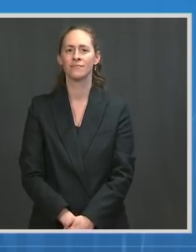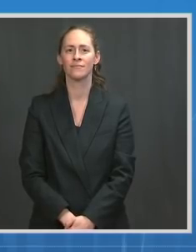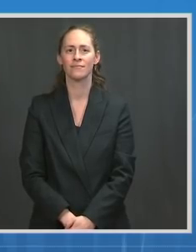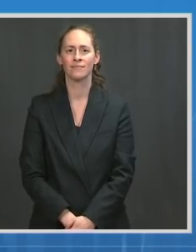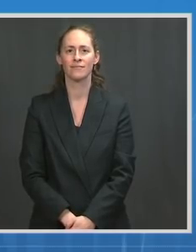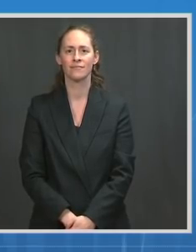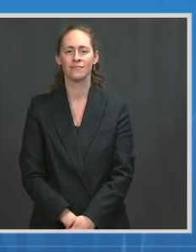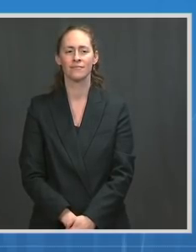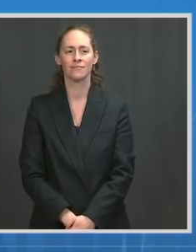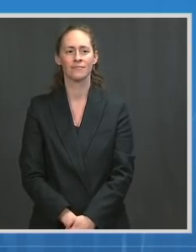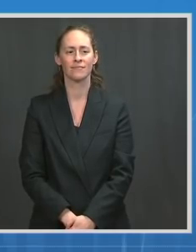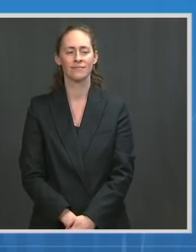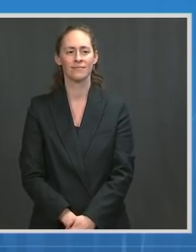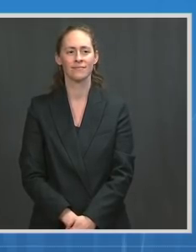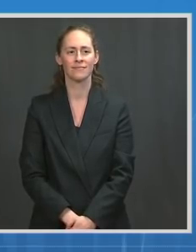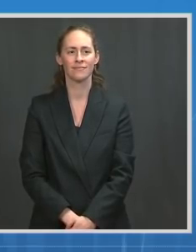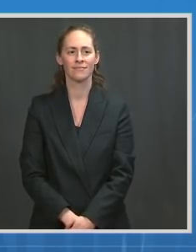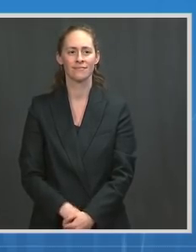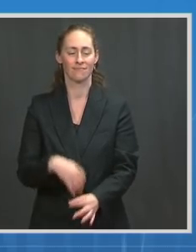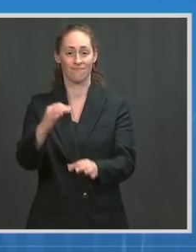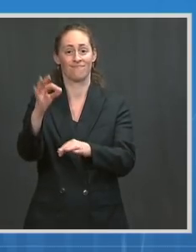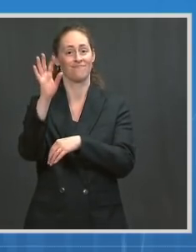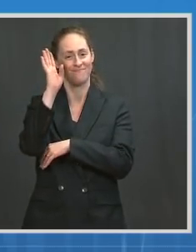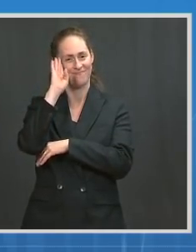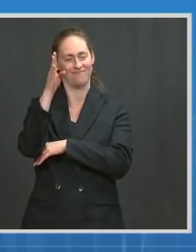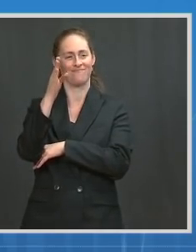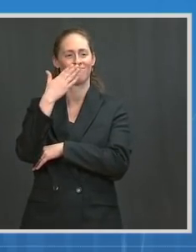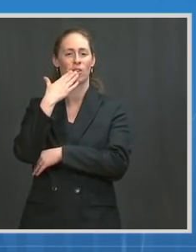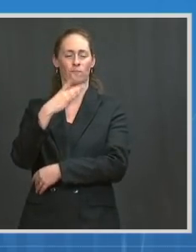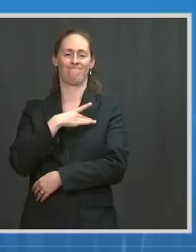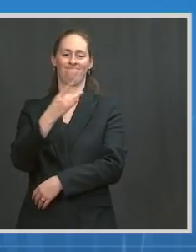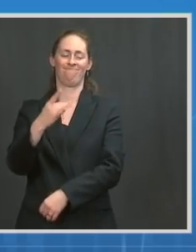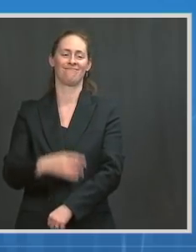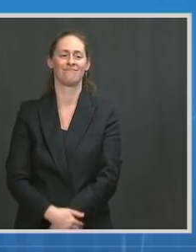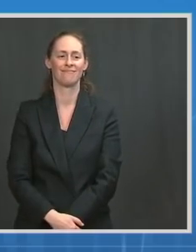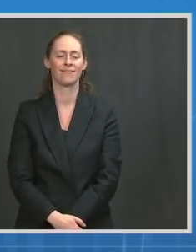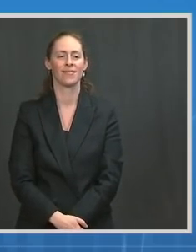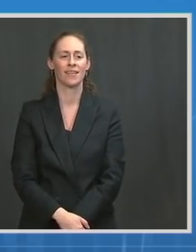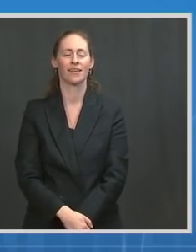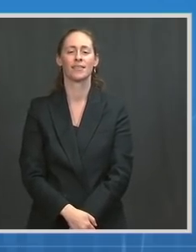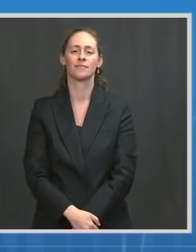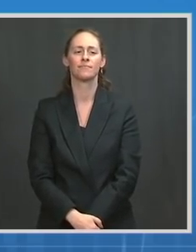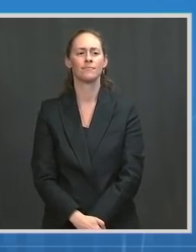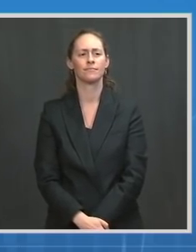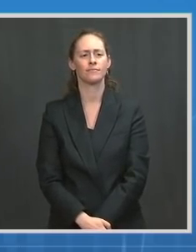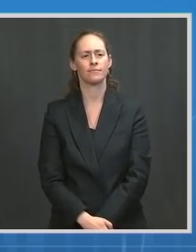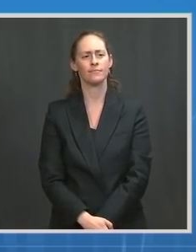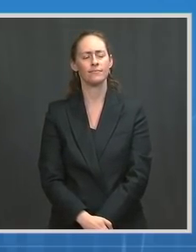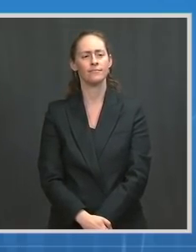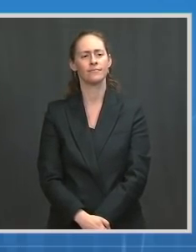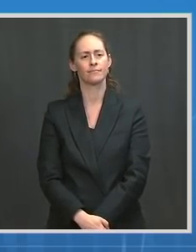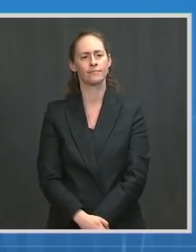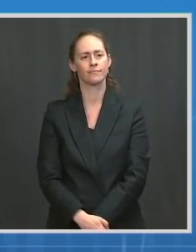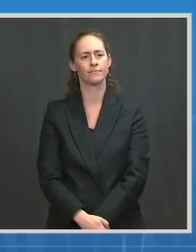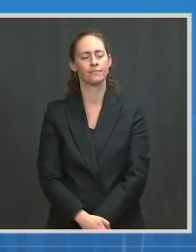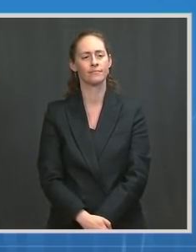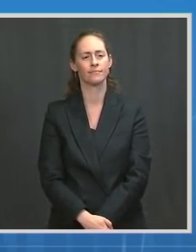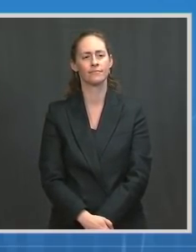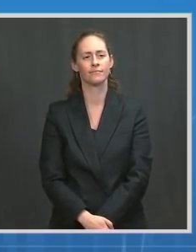The Press: Hi. Thanks so much for taking my question. I have a question on how -- what this means for fully vaccinated people that are entering spaces where they don't know